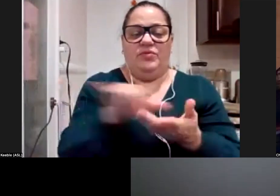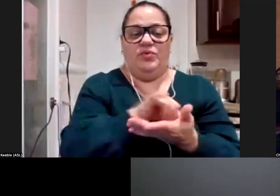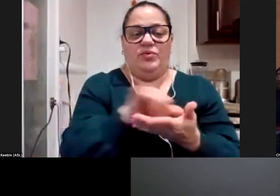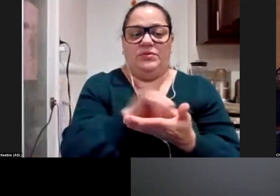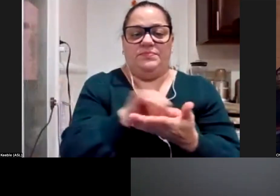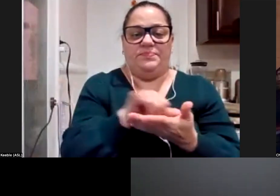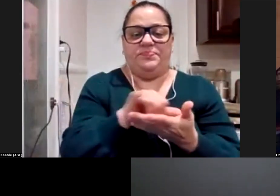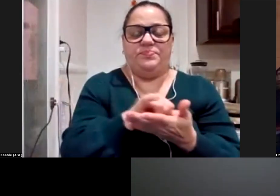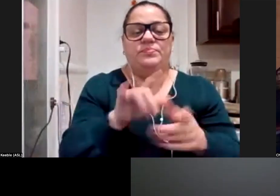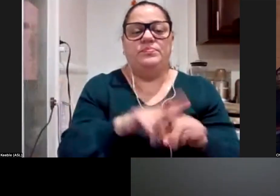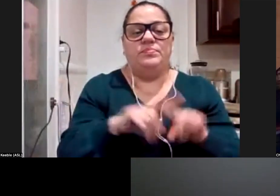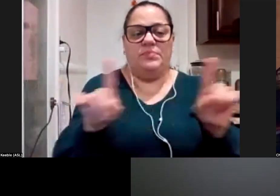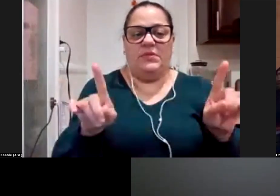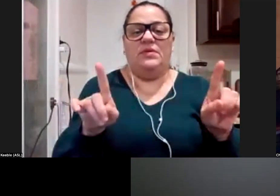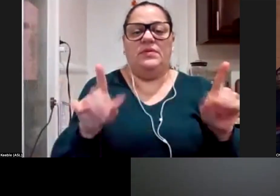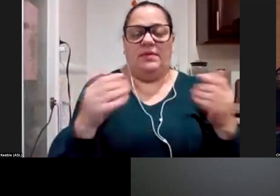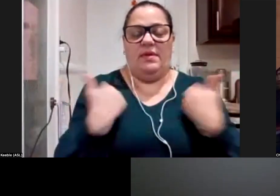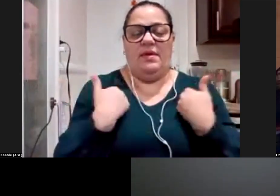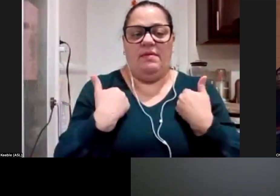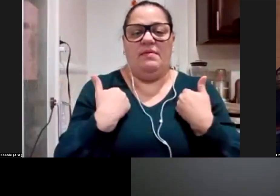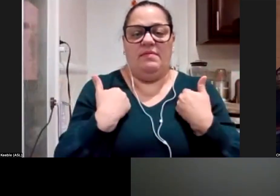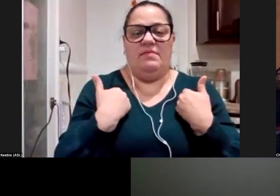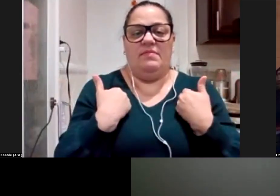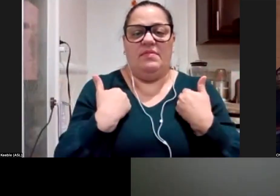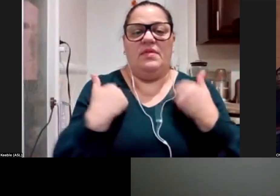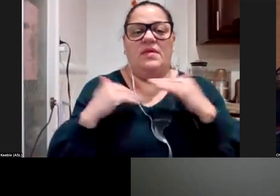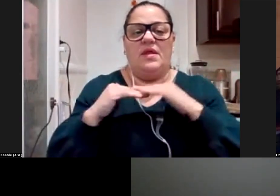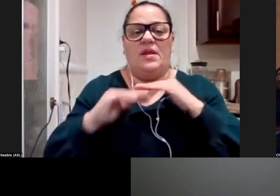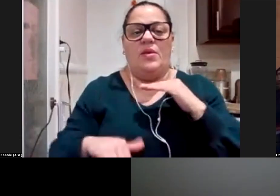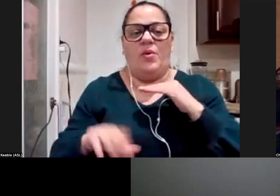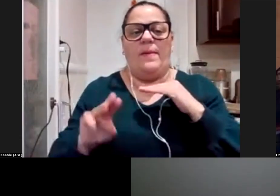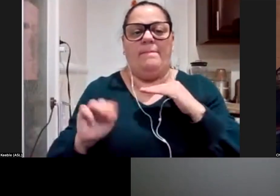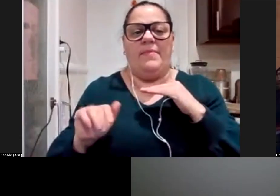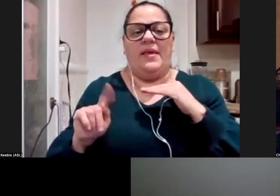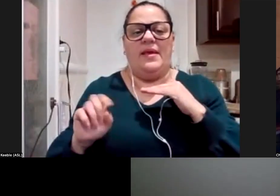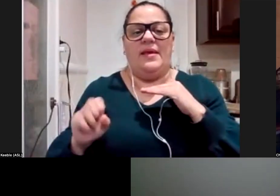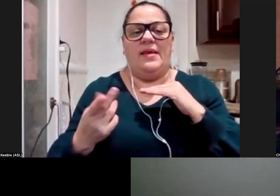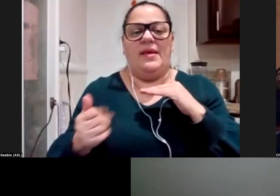but they have their headquarters in lower Manhattan and they've devoted lobby space,